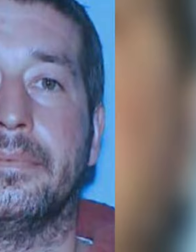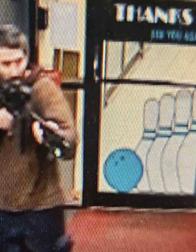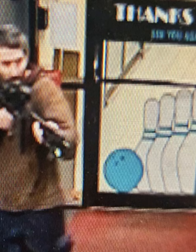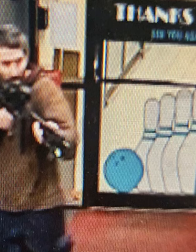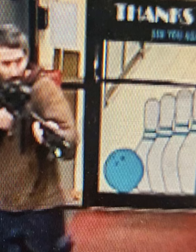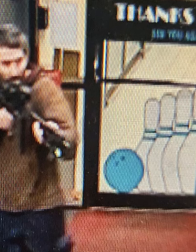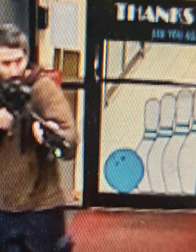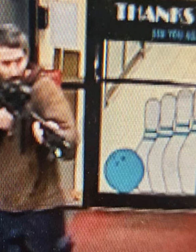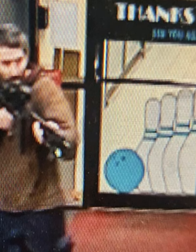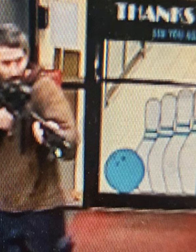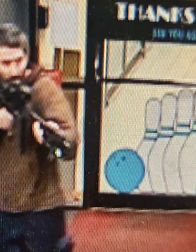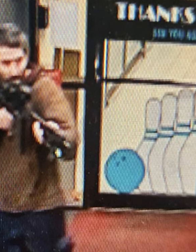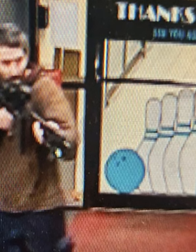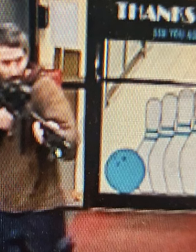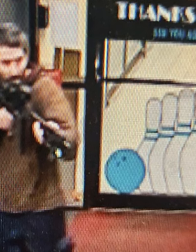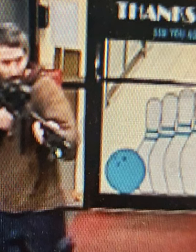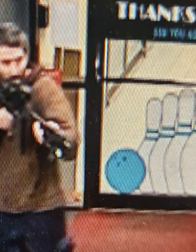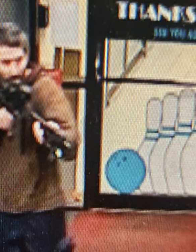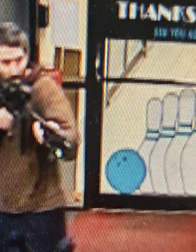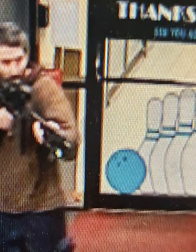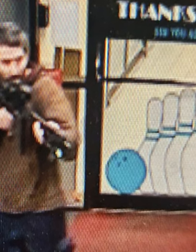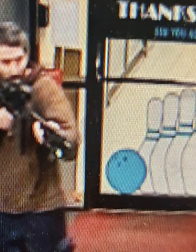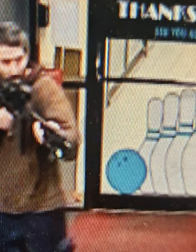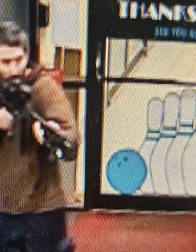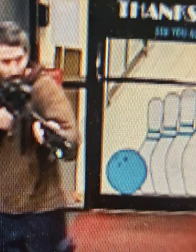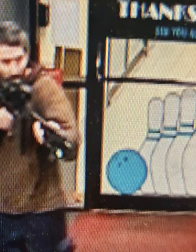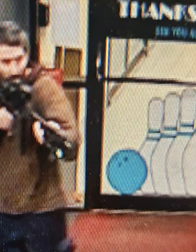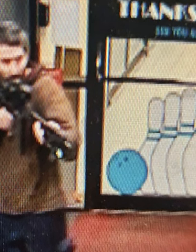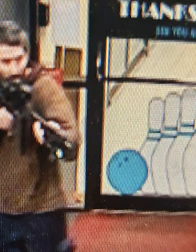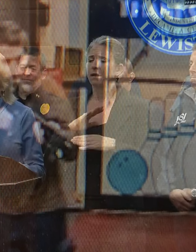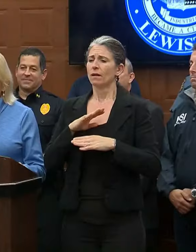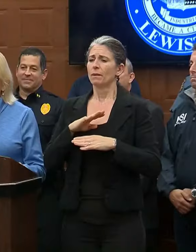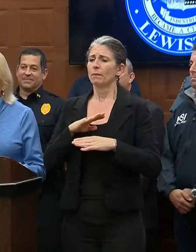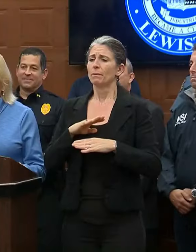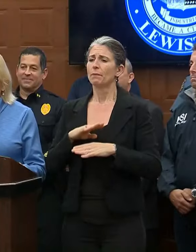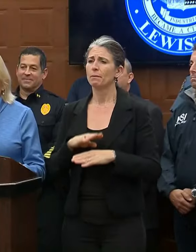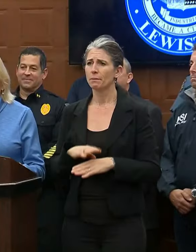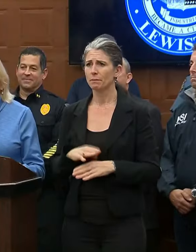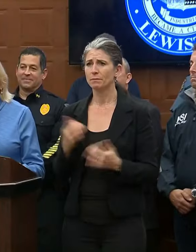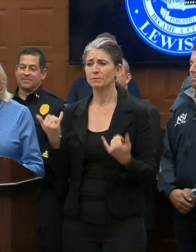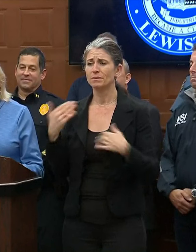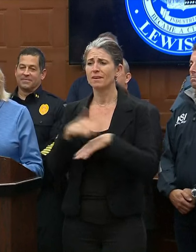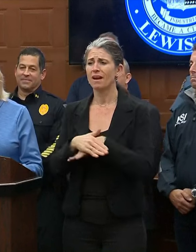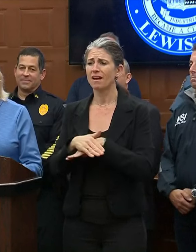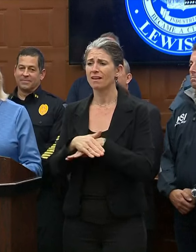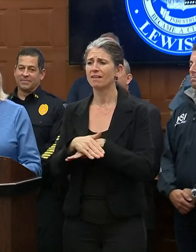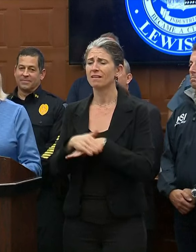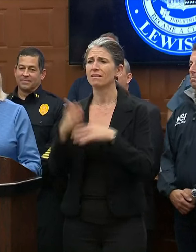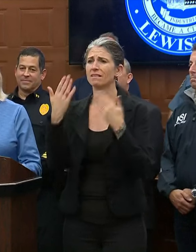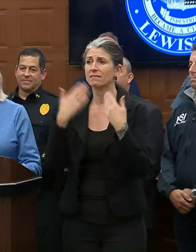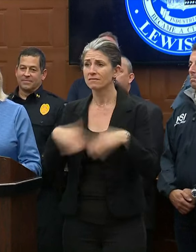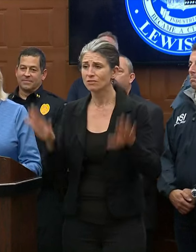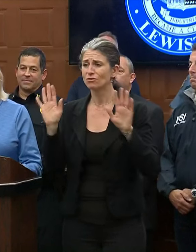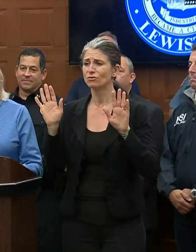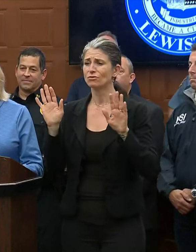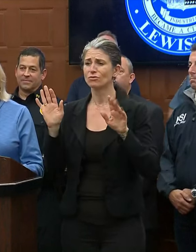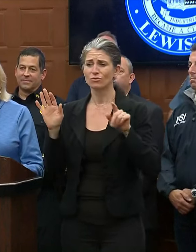card dead from an apparent self inflicted gunshot wound. Robert card is no longer a threat to anyone.